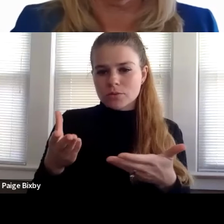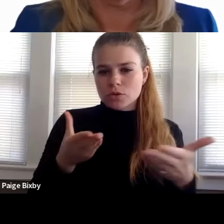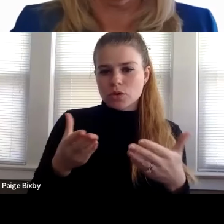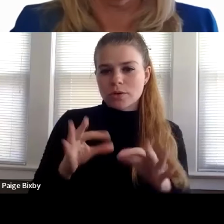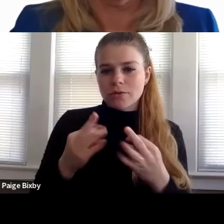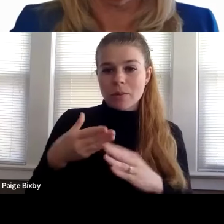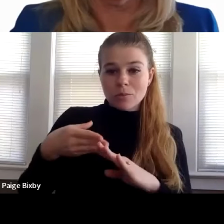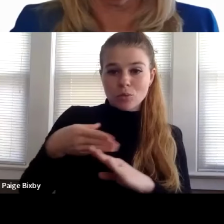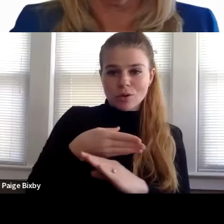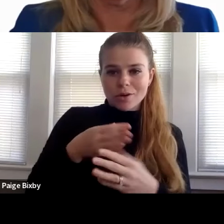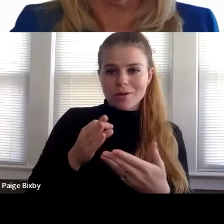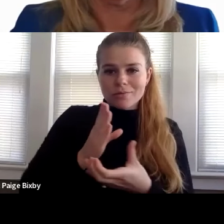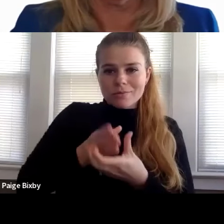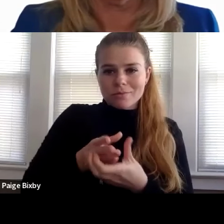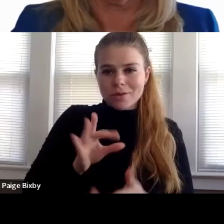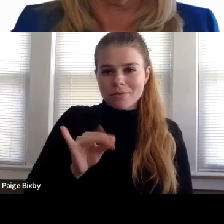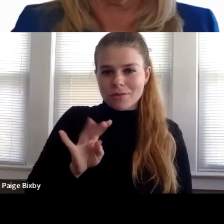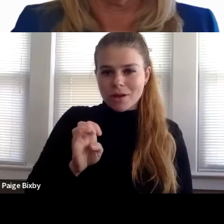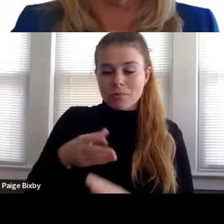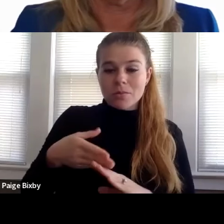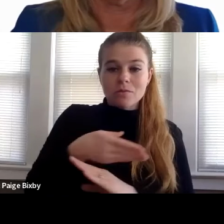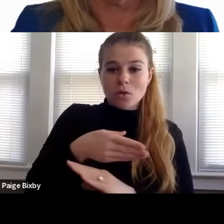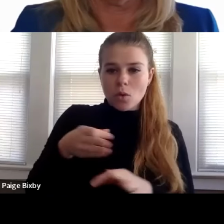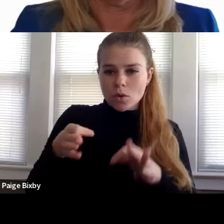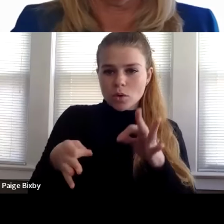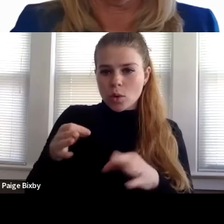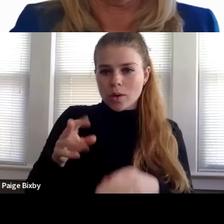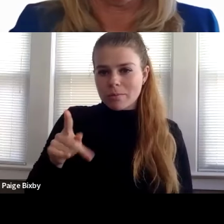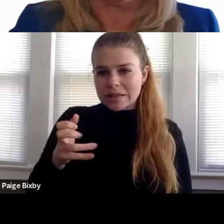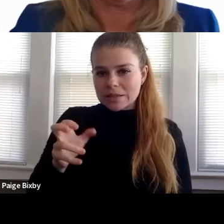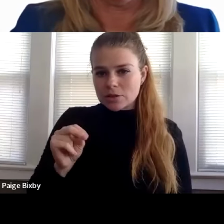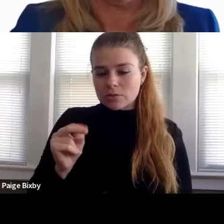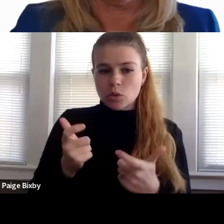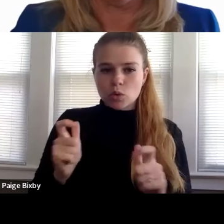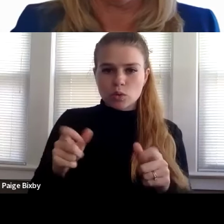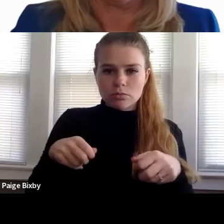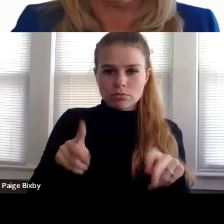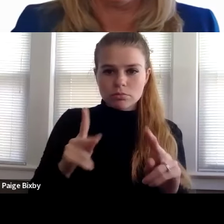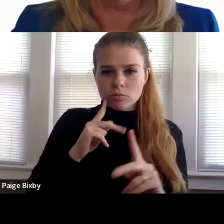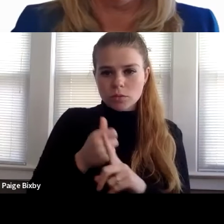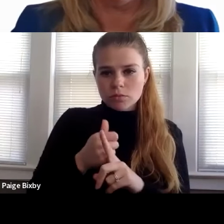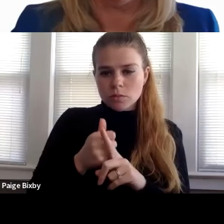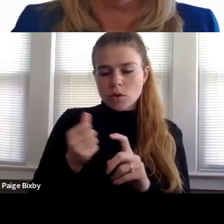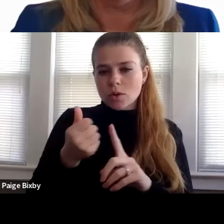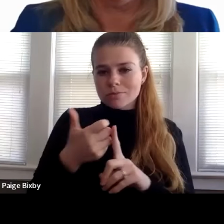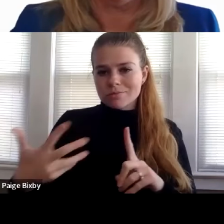prior to court petition, there was a huge opportunity for you to expand your referral source